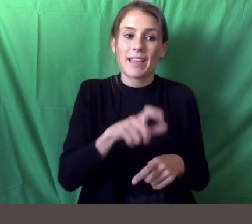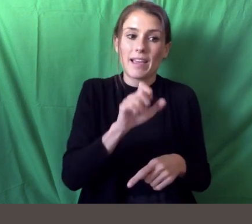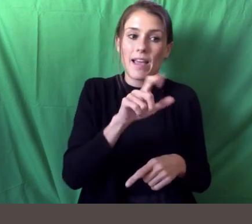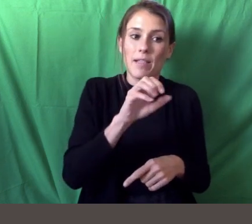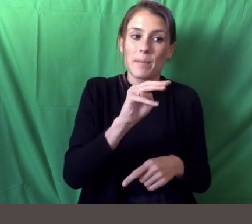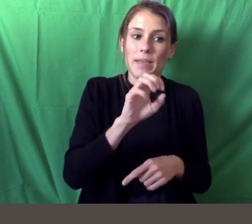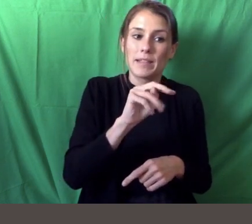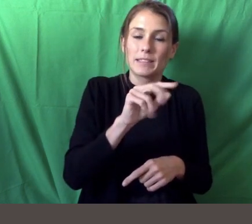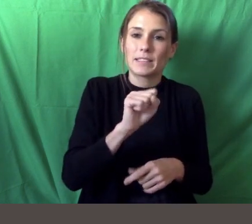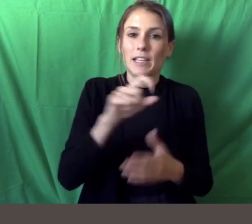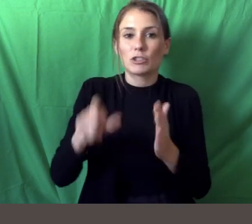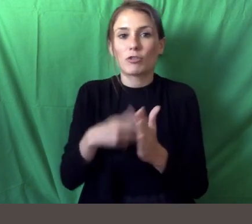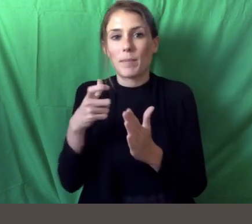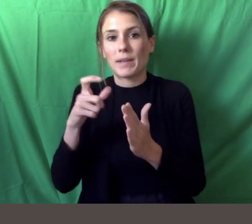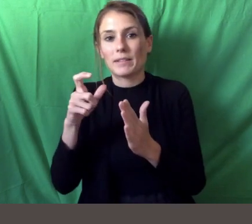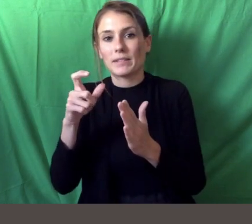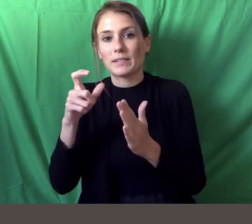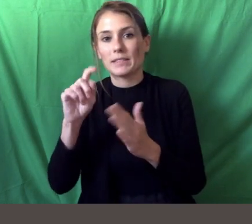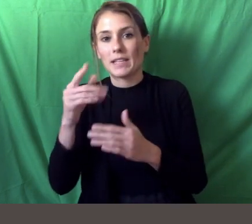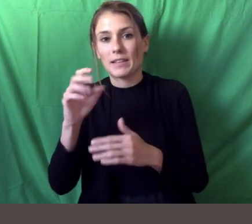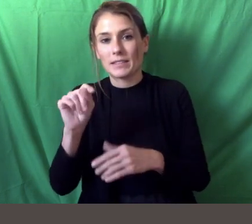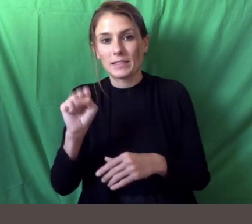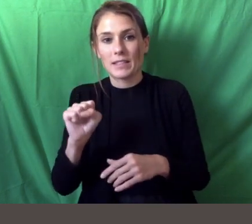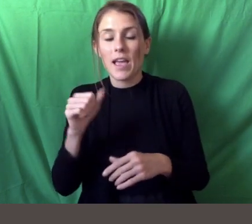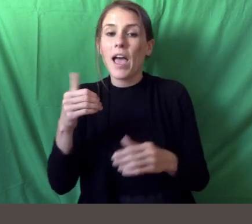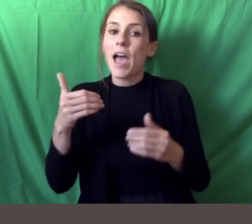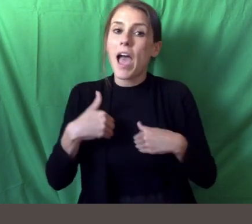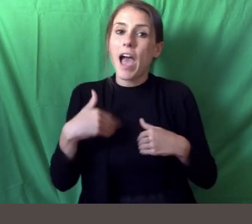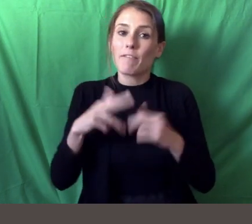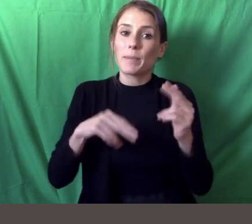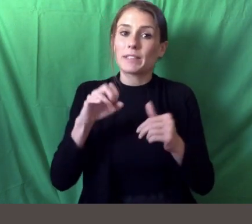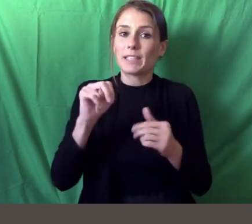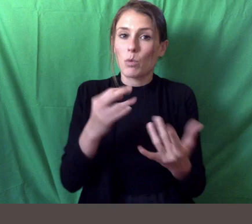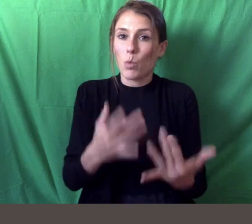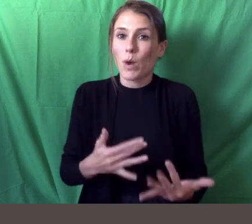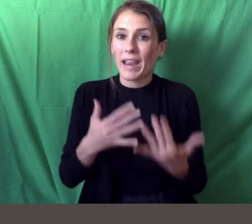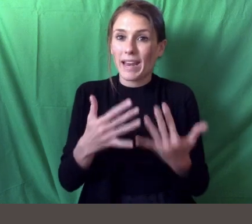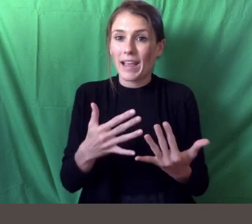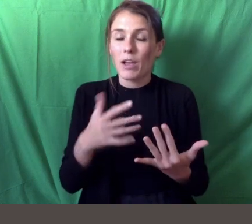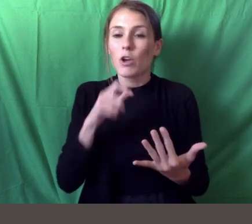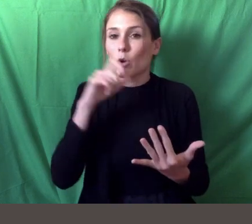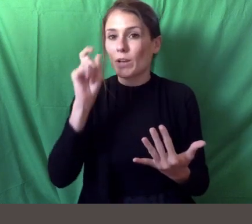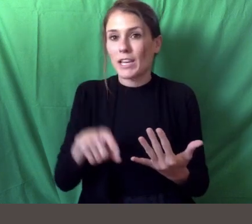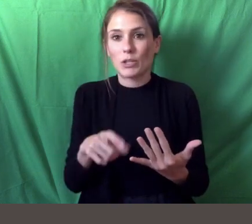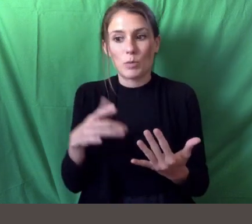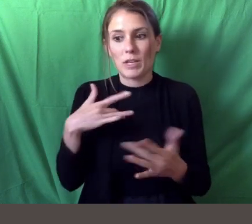It provides built-in waiting for all of its interactions, so you don't need to worry about flaky tests as much.